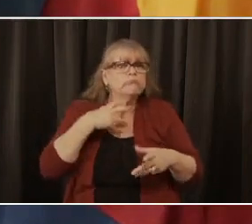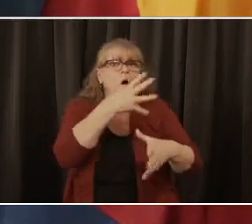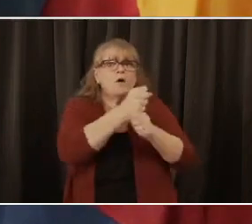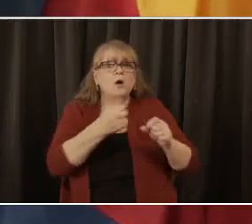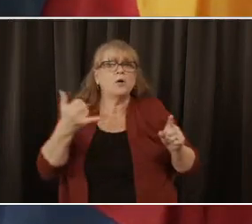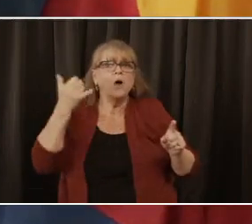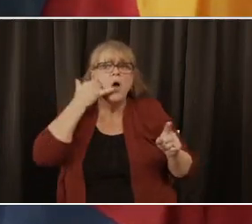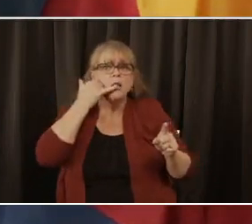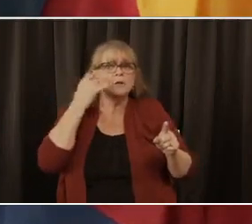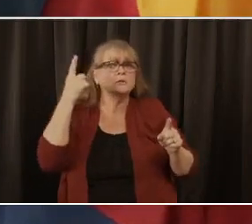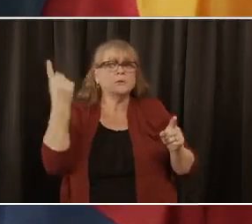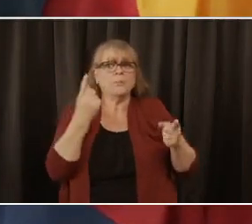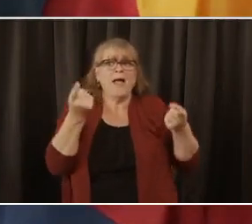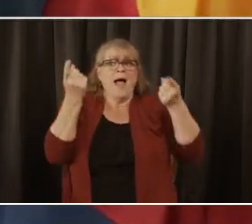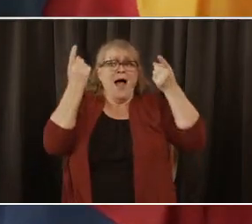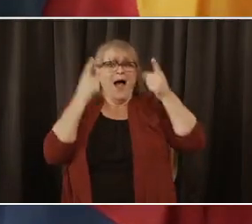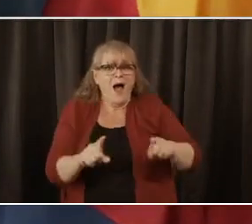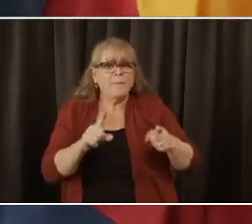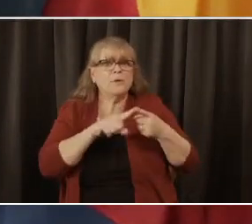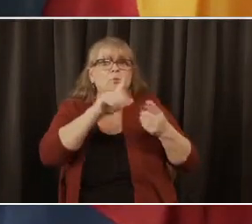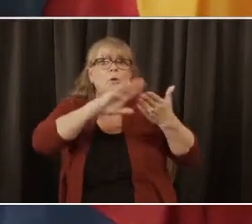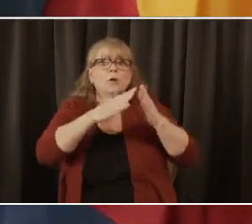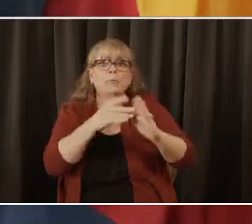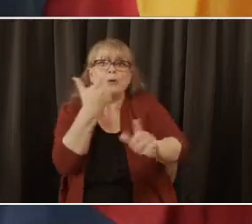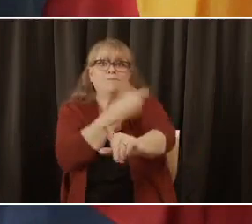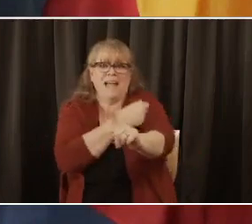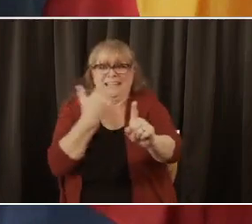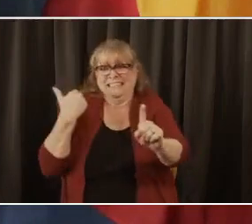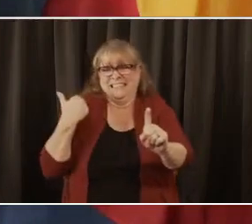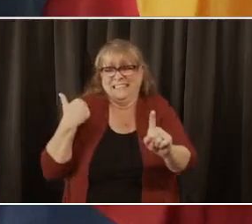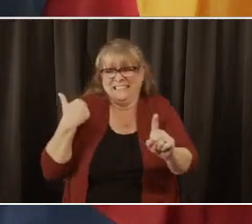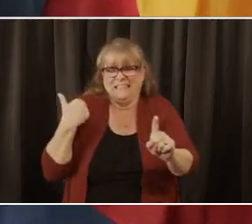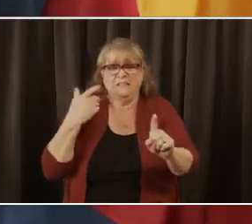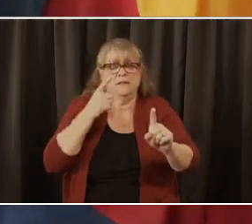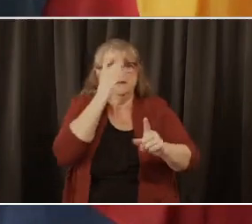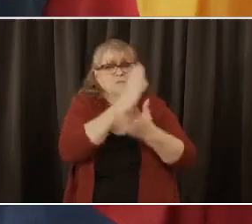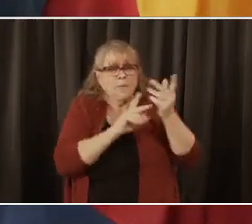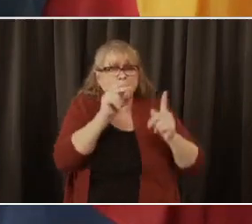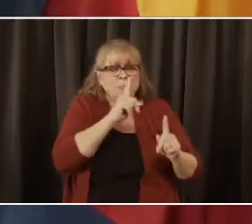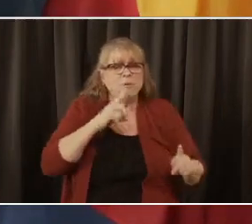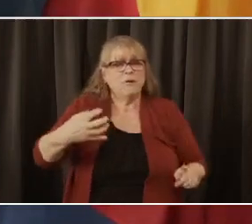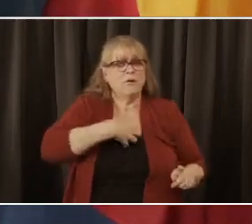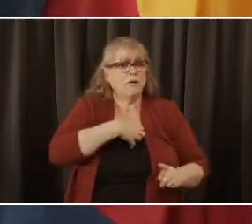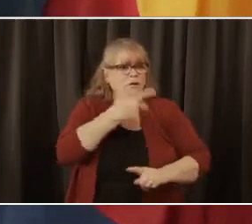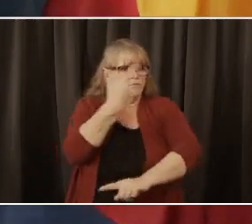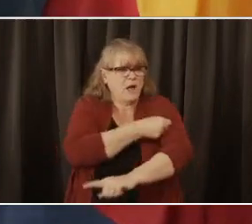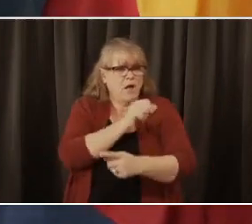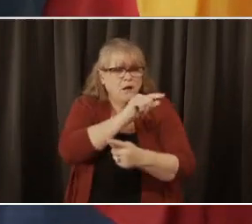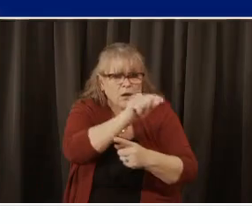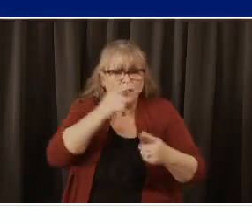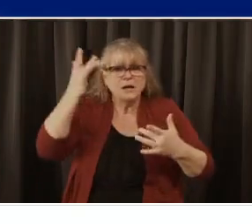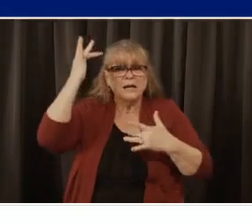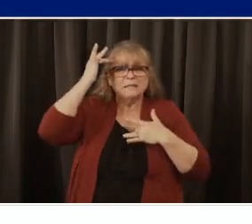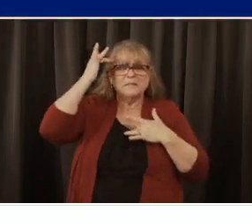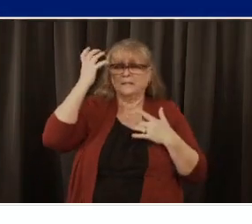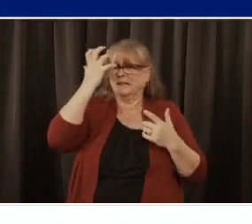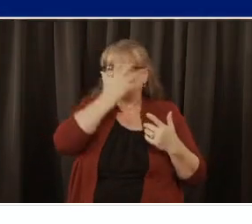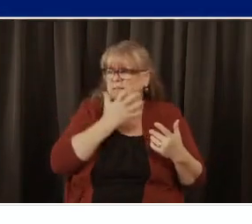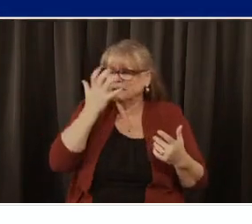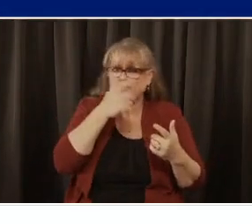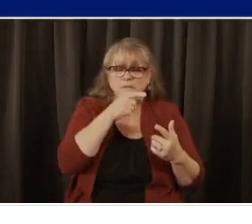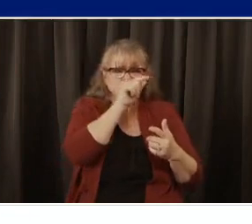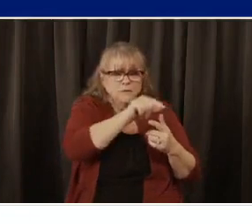sites. A number of people that were dizzy, pale unwell nauseated. And we very quickly reacted,